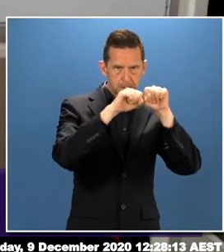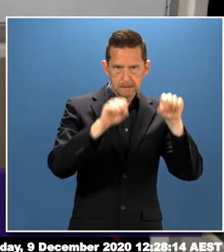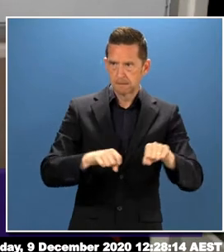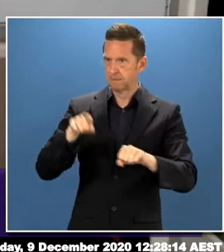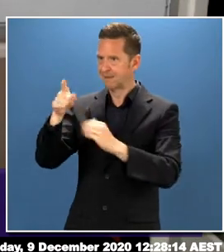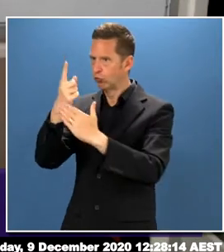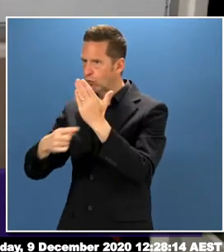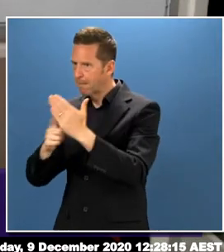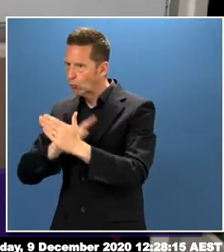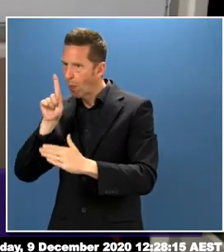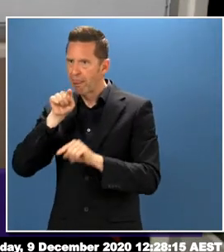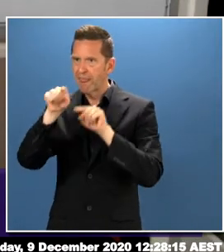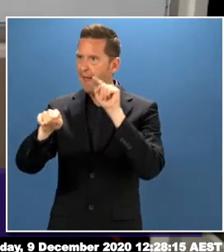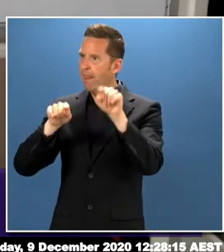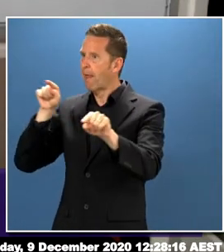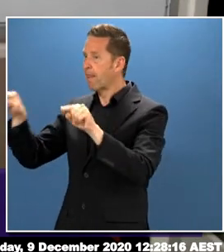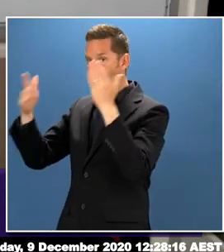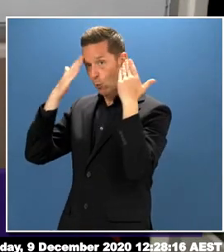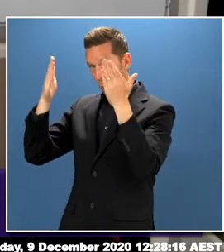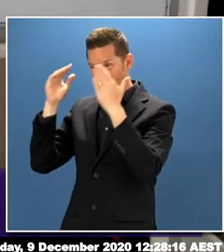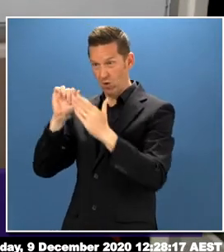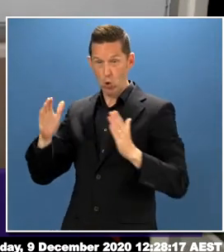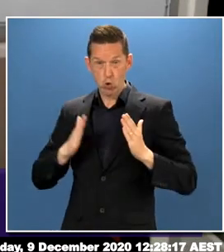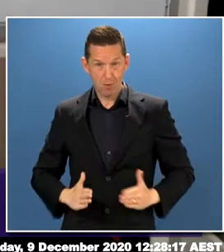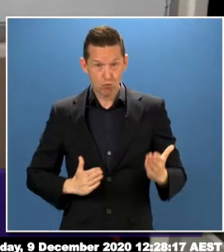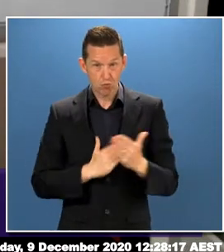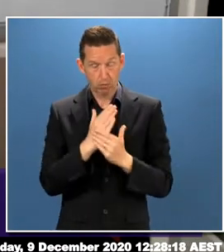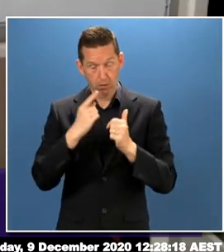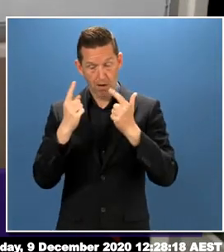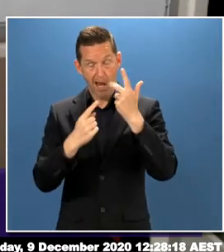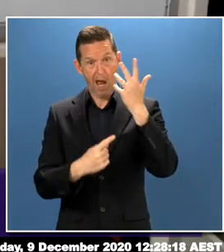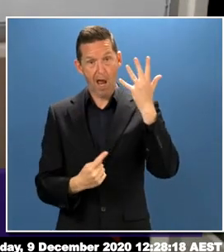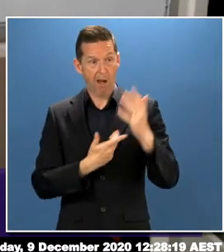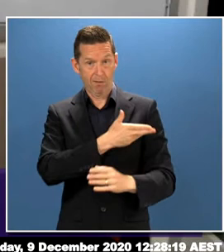works, their human rights, a whole heap of curriculum activities that we can